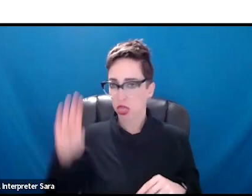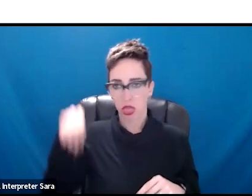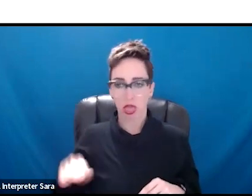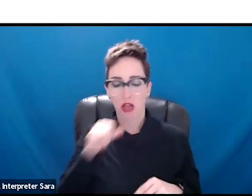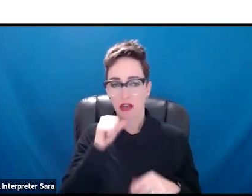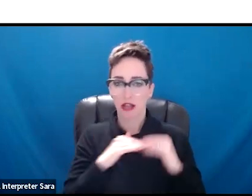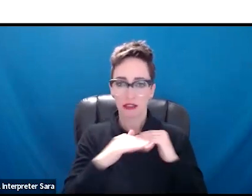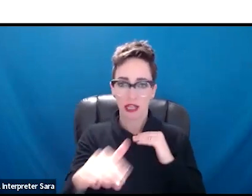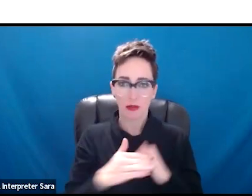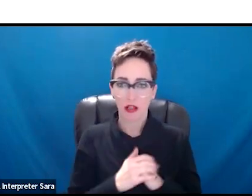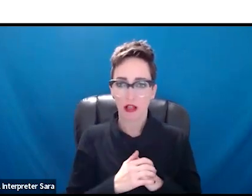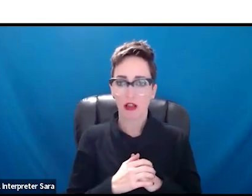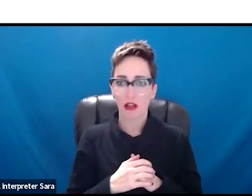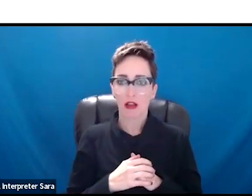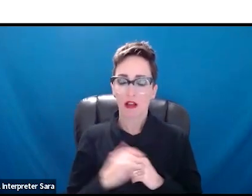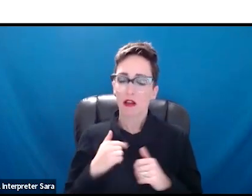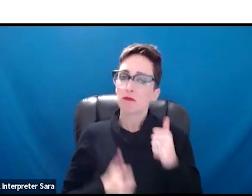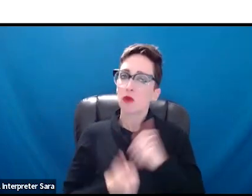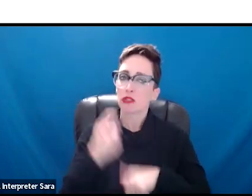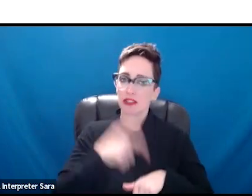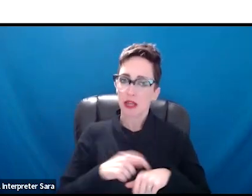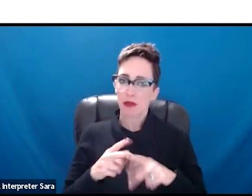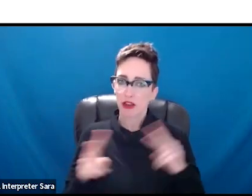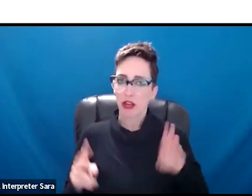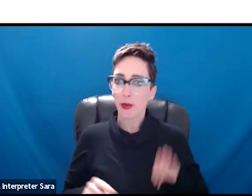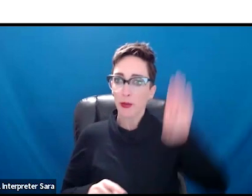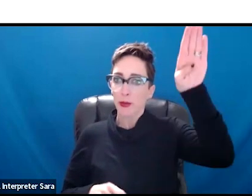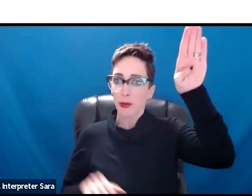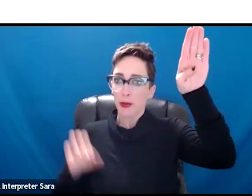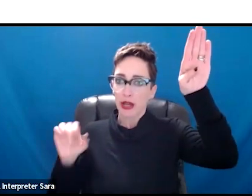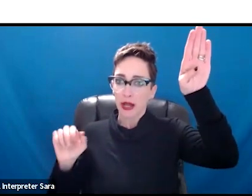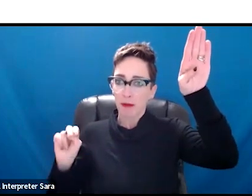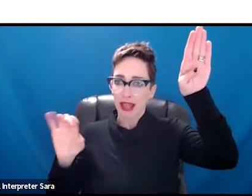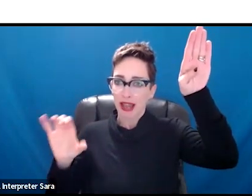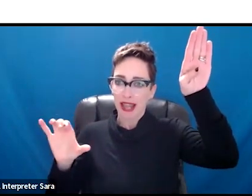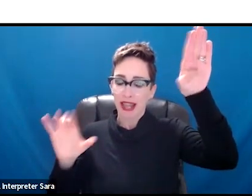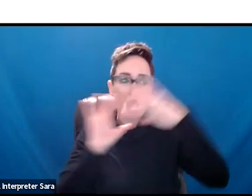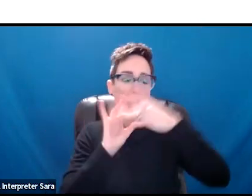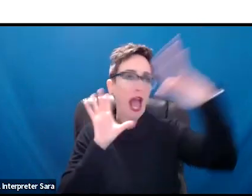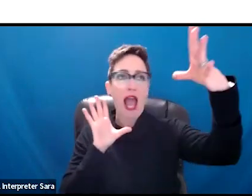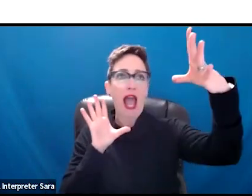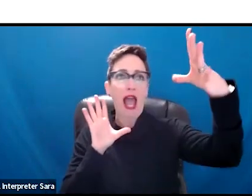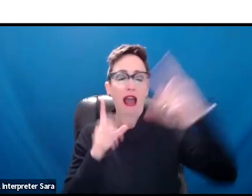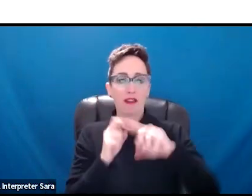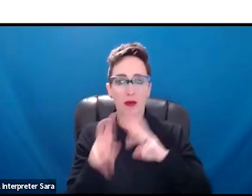I was mostly manic and very out of touch with reality. A few times